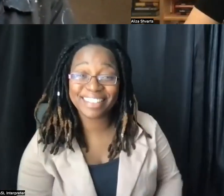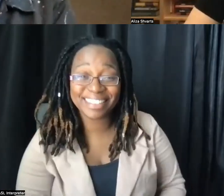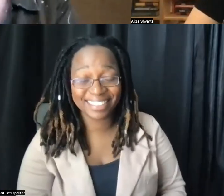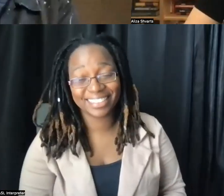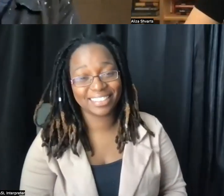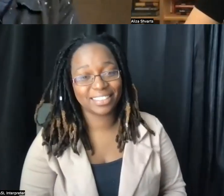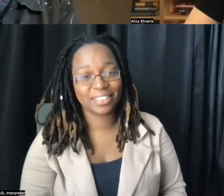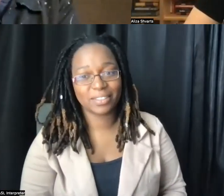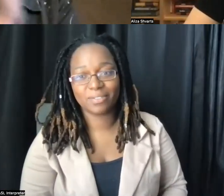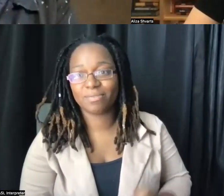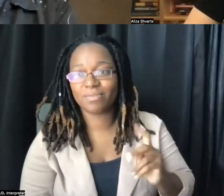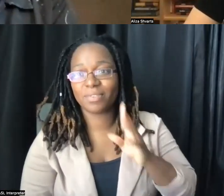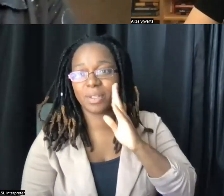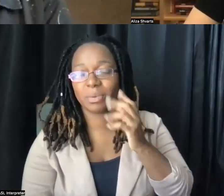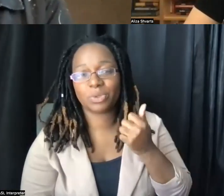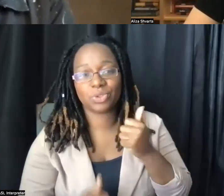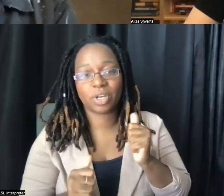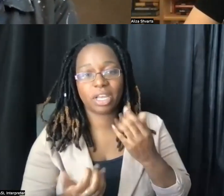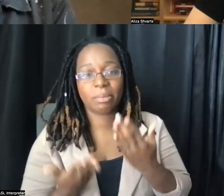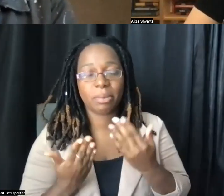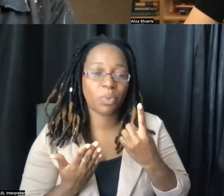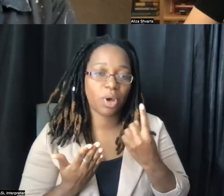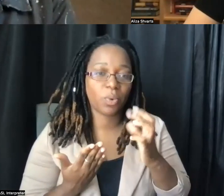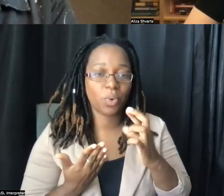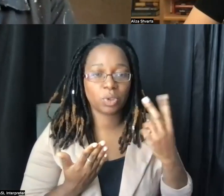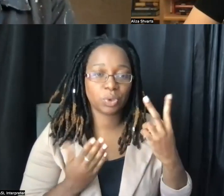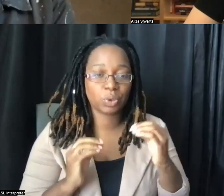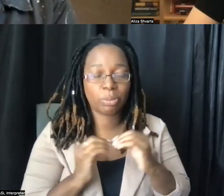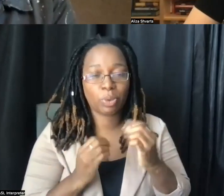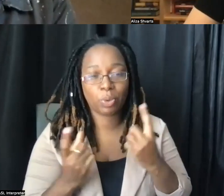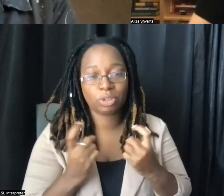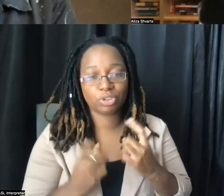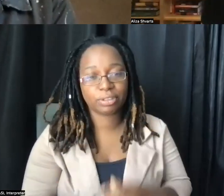Great tip. Very concrete. Comp of the best dressed! ALIZA SHVARTS: